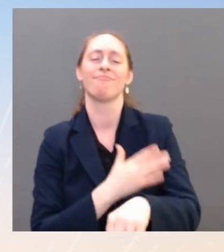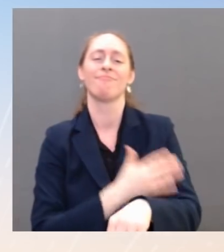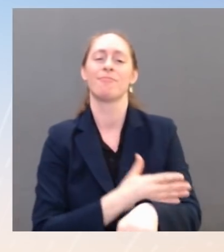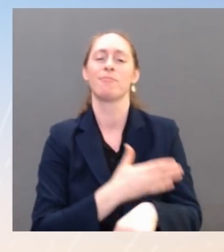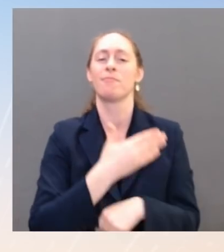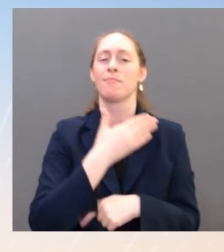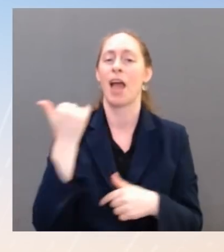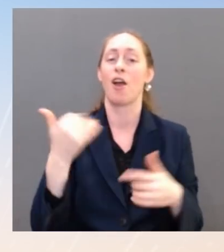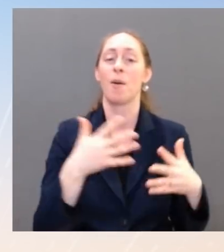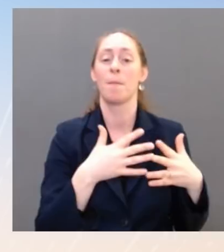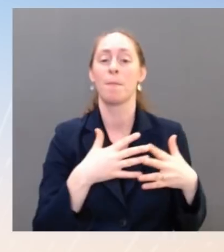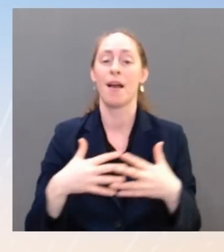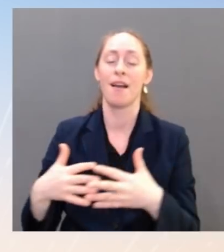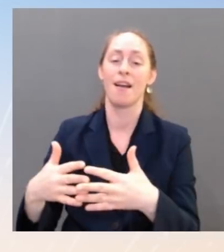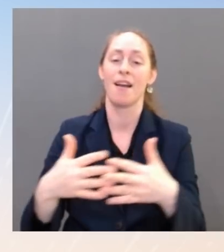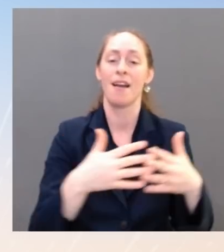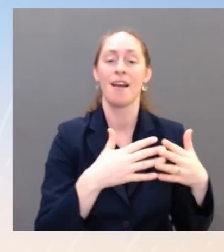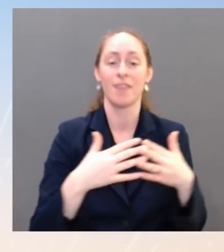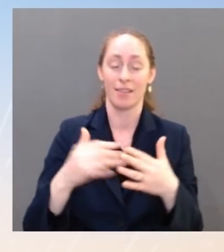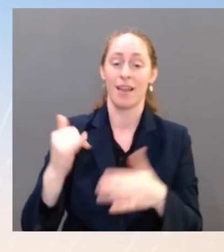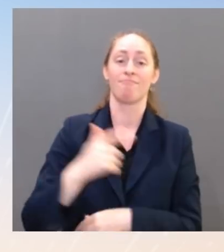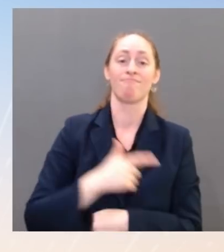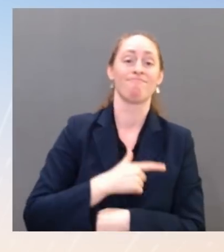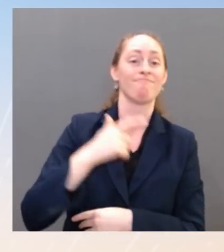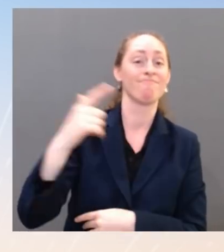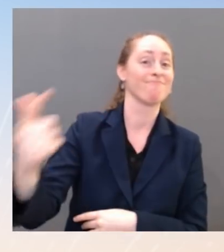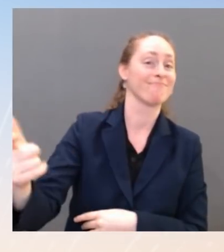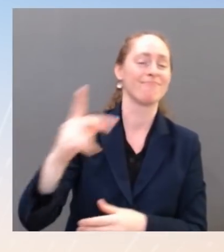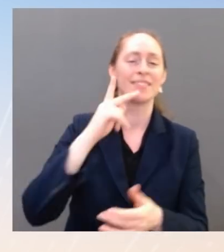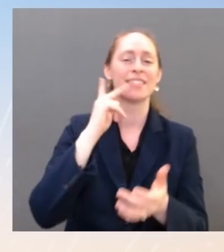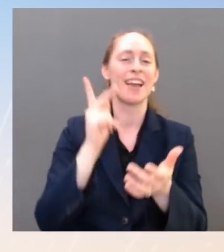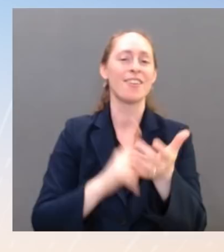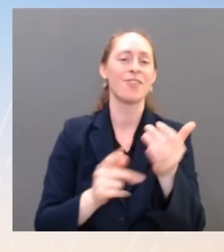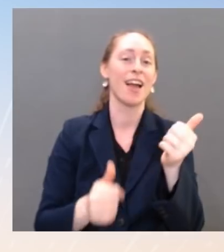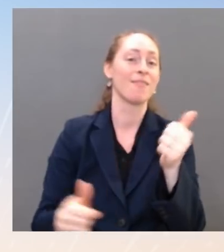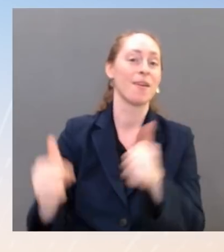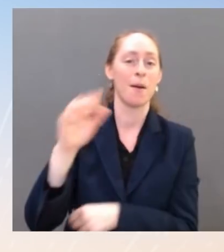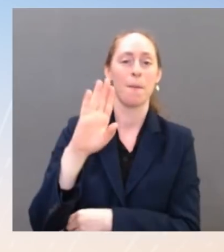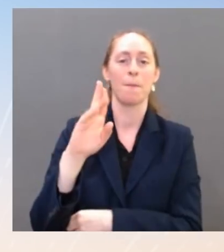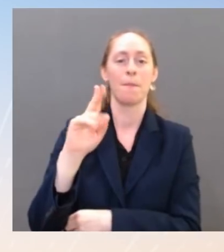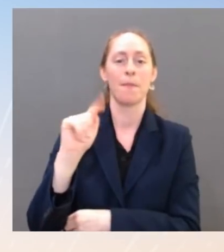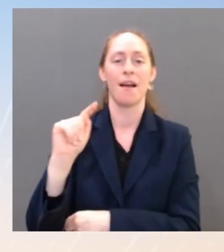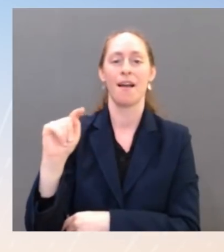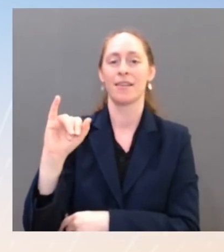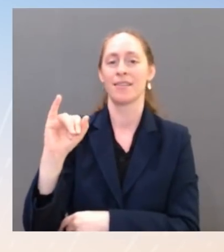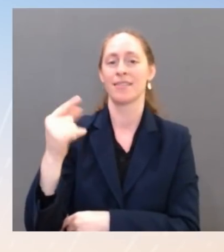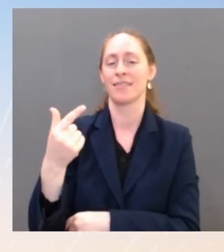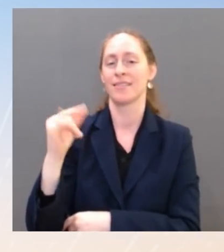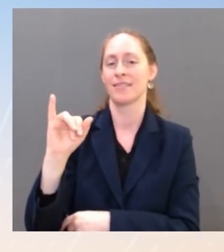Secretary Buttigieg: Thanks very much, Secretary. Good afternoon. We're delighted as we see this six month anniversary